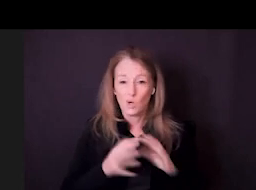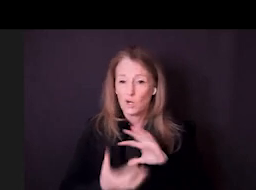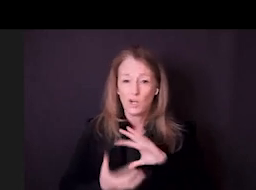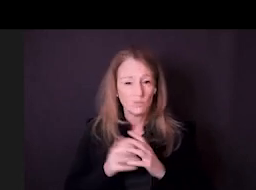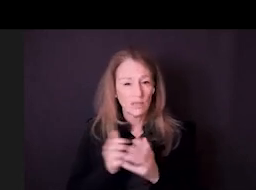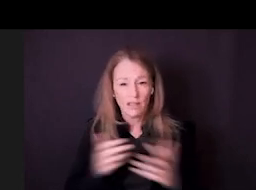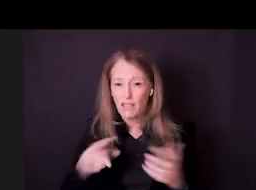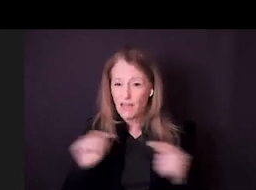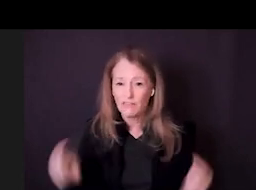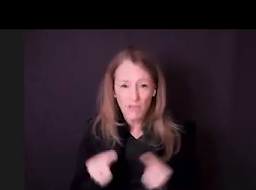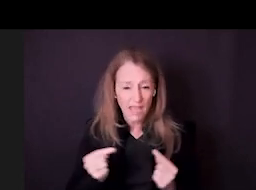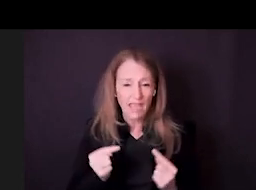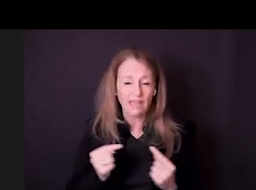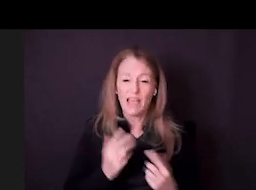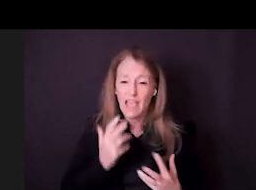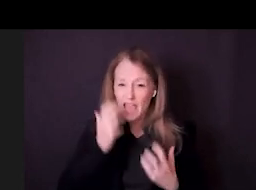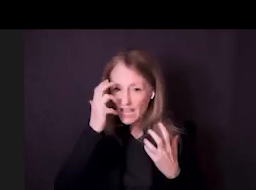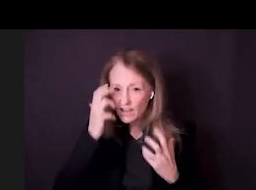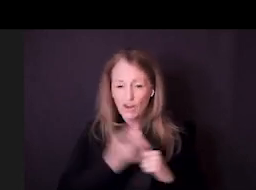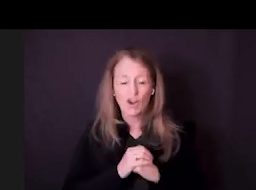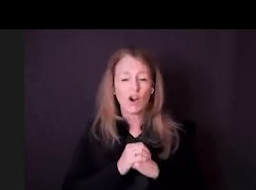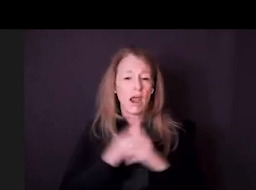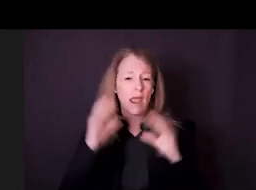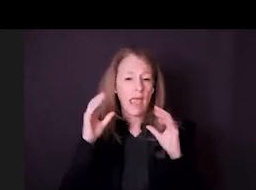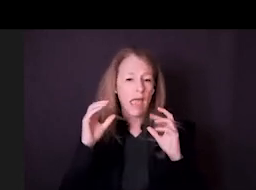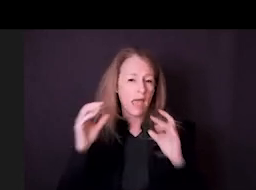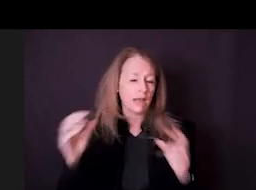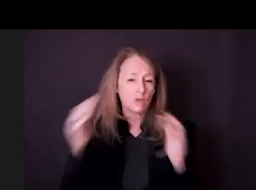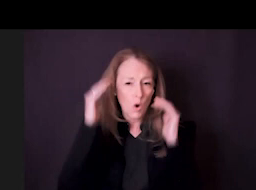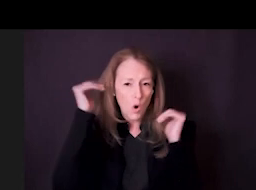AND HOPELESSNESS, I HAVE FOUND PURPOSE IN SHARING THE GIFT OF